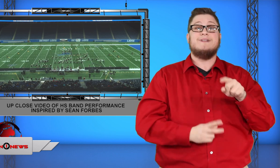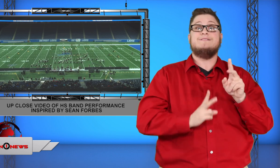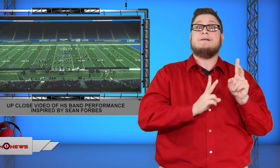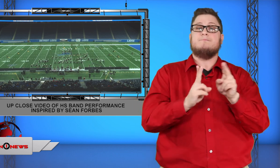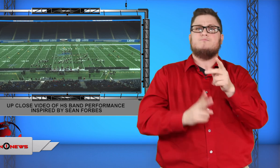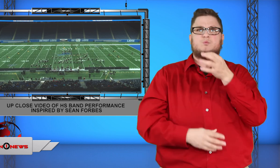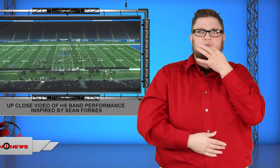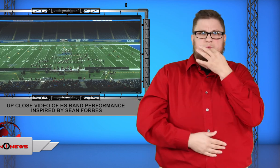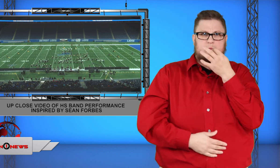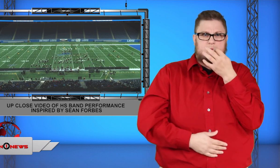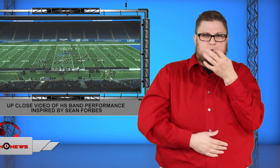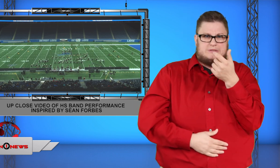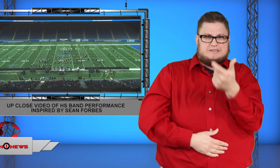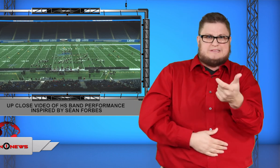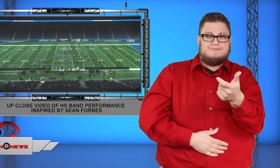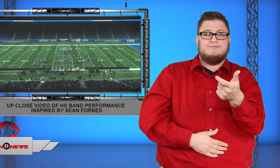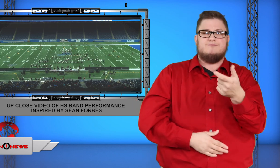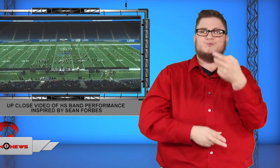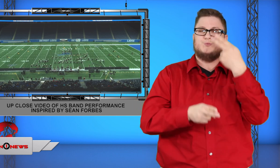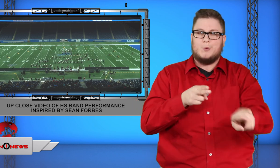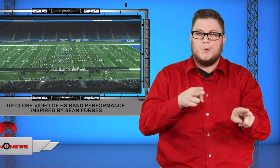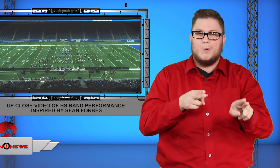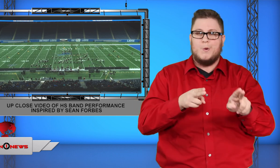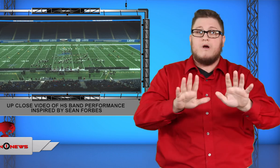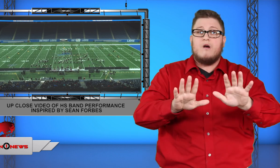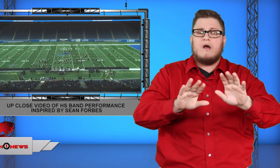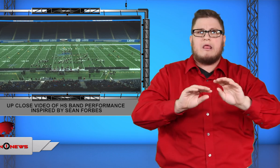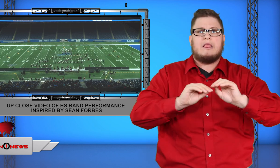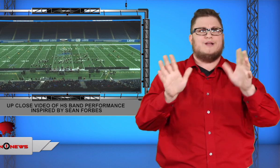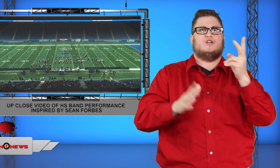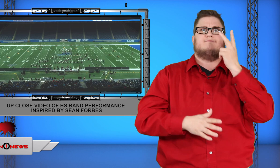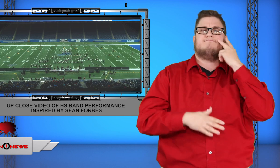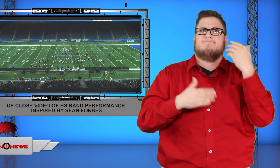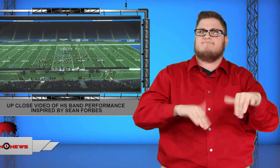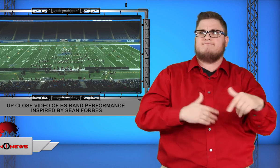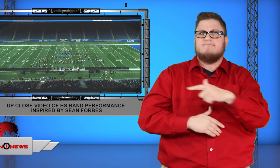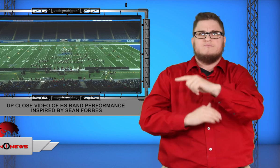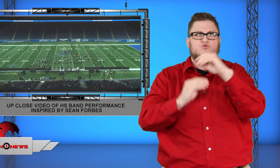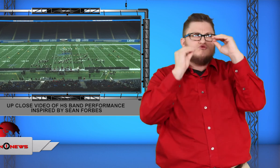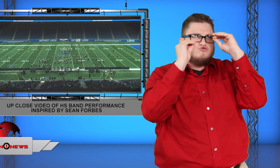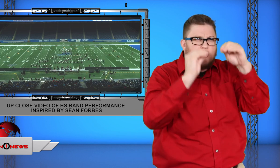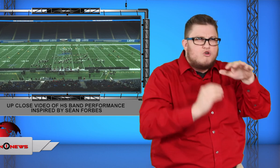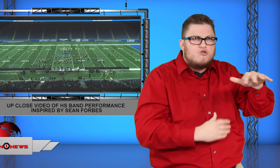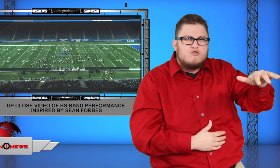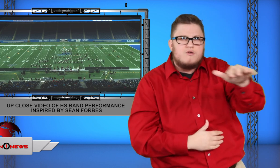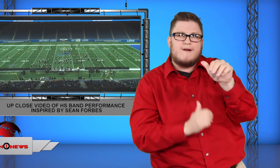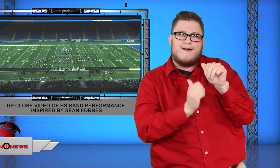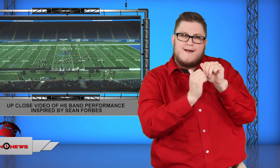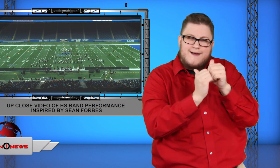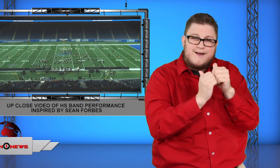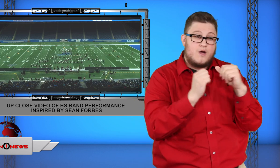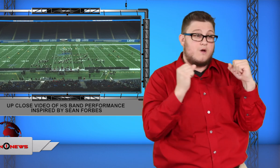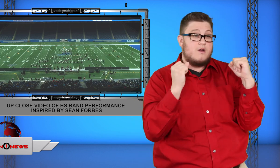The clip you're about to see is very short but you will clearly see Forbes taught the